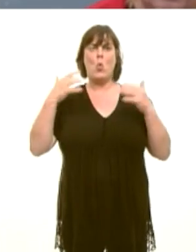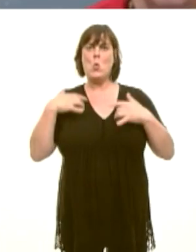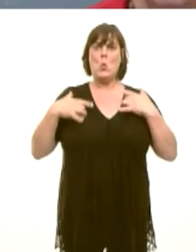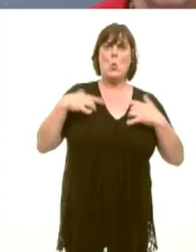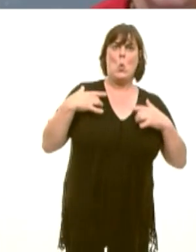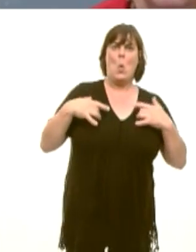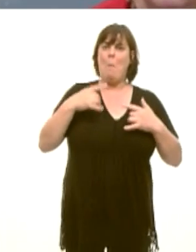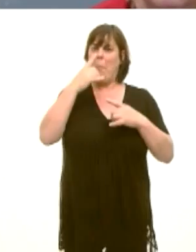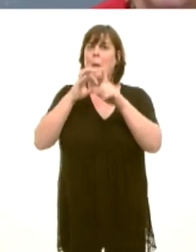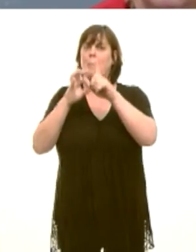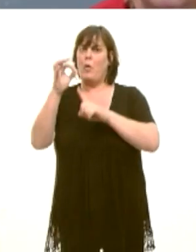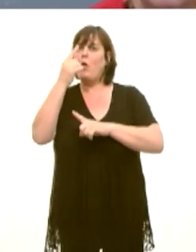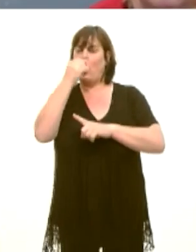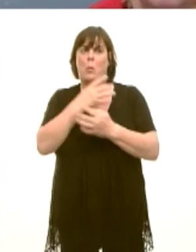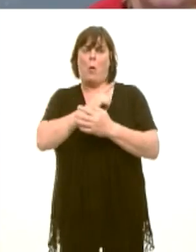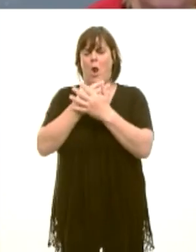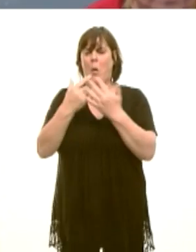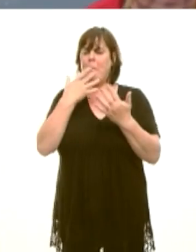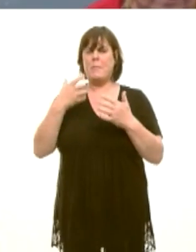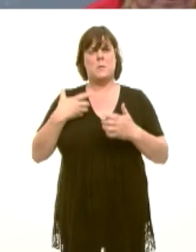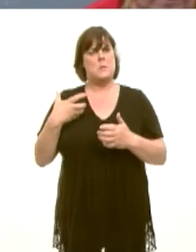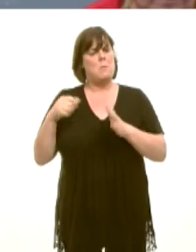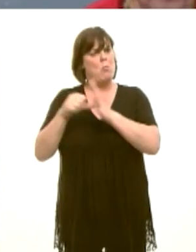How can we be sure that the next time it happens that wonít happen?